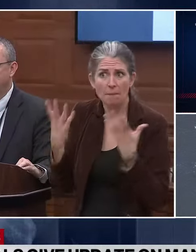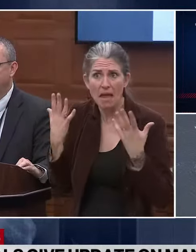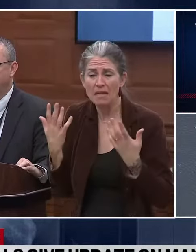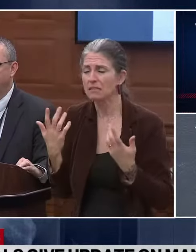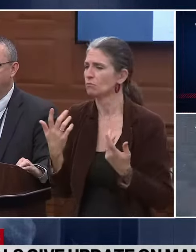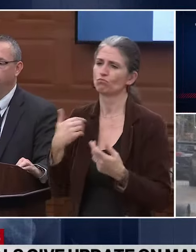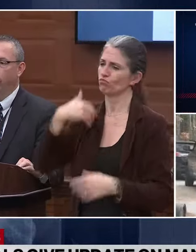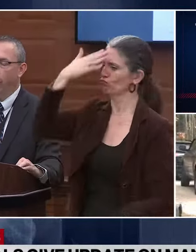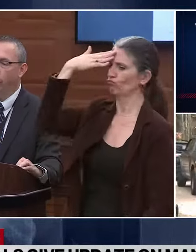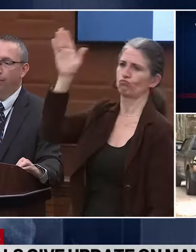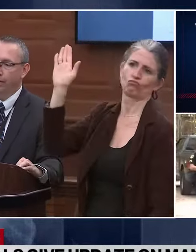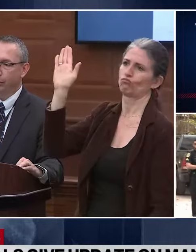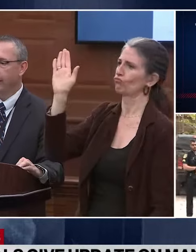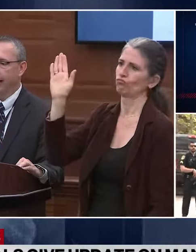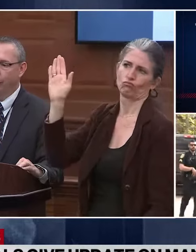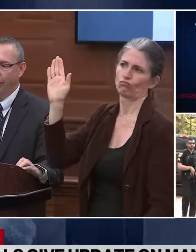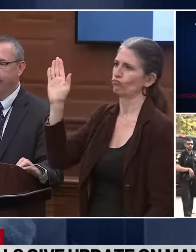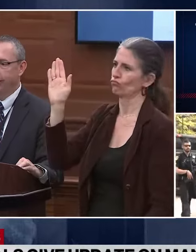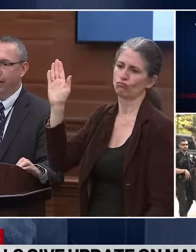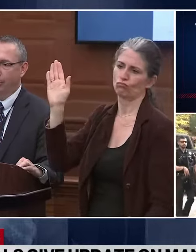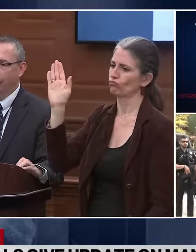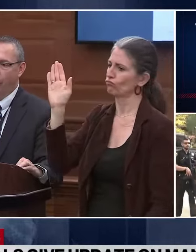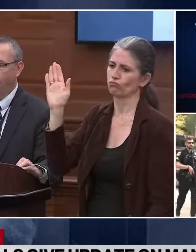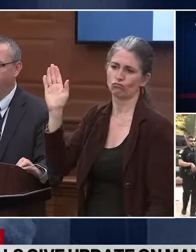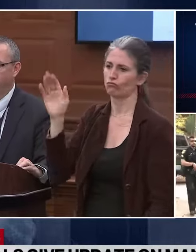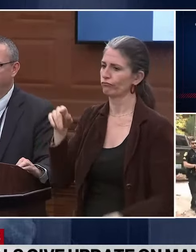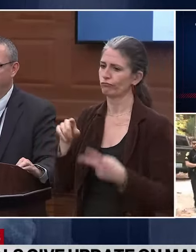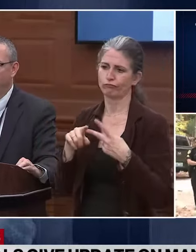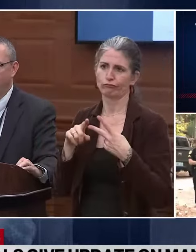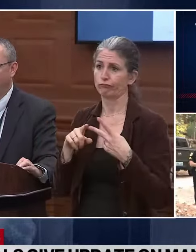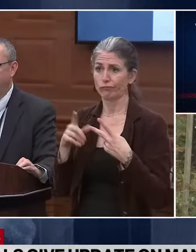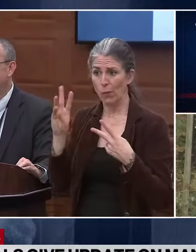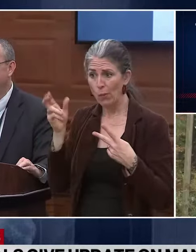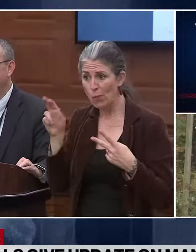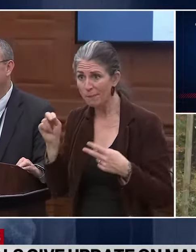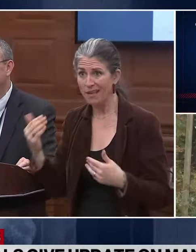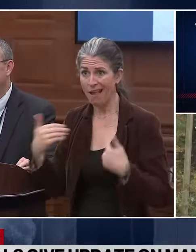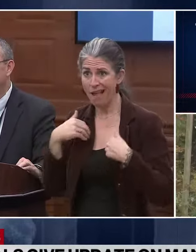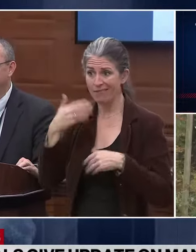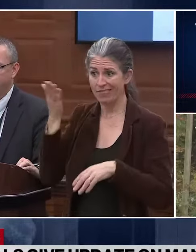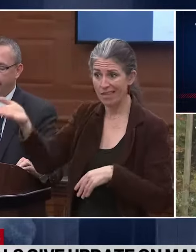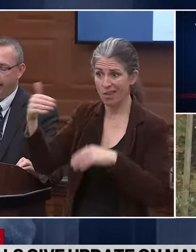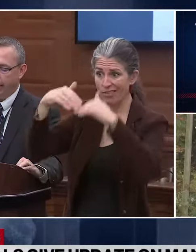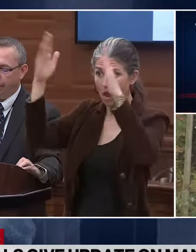THAT HAS THE SECOND QUESTION IS NO I DON'T KNOW HOW MANY